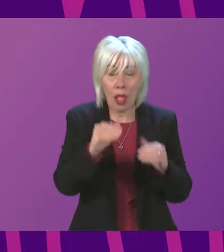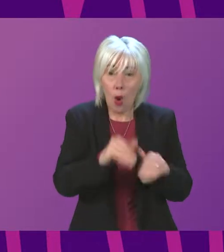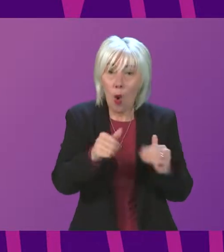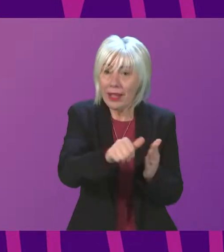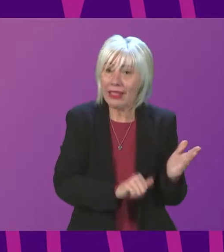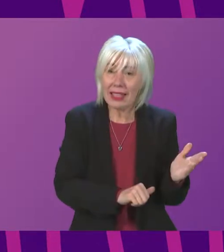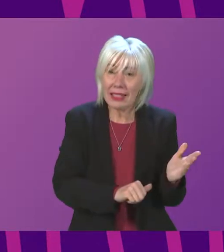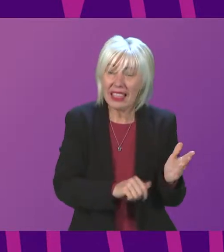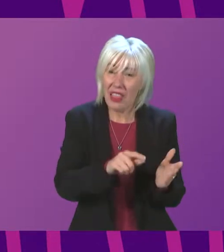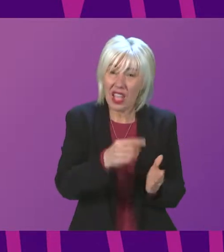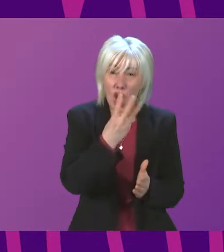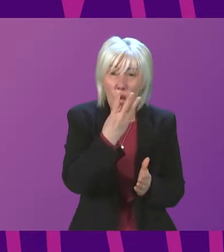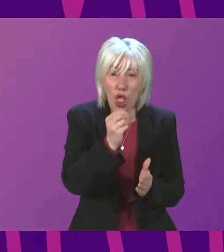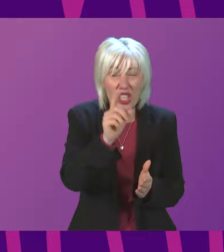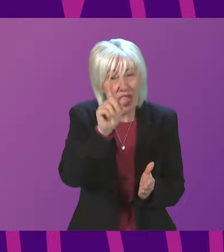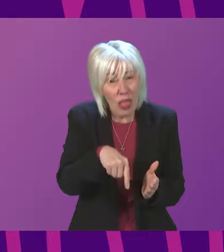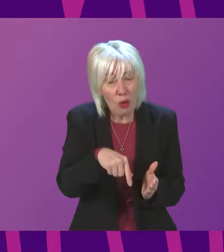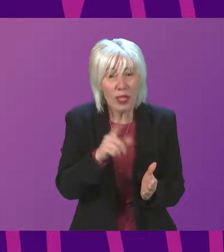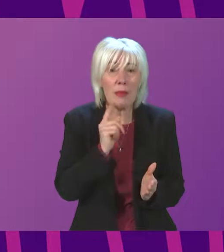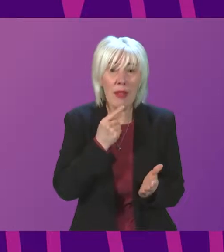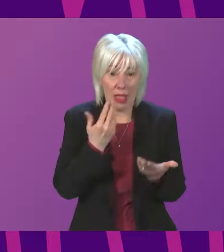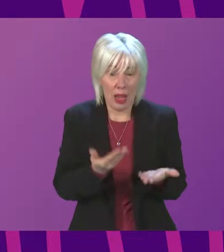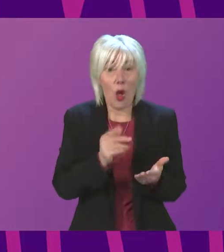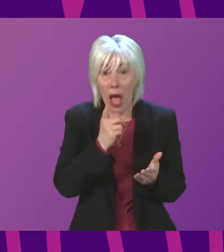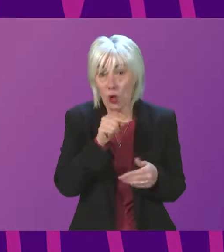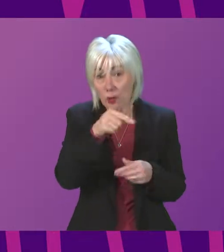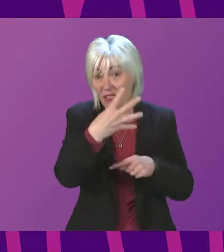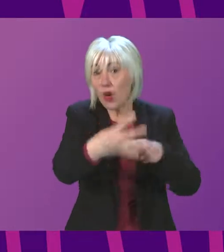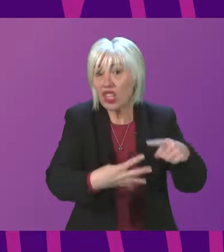which is 30,000 more than are waiting today.